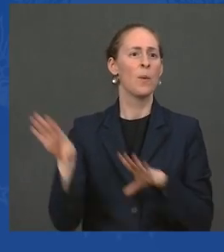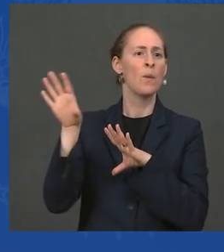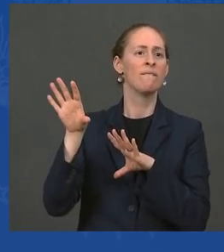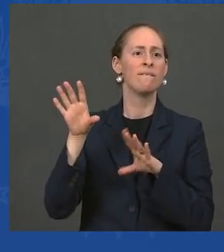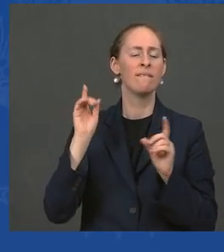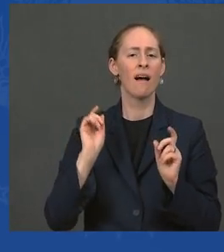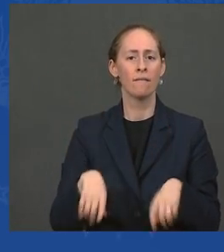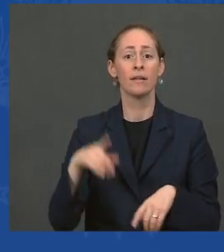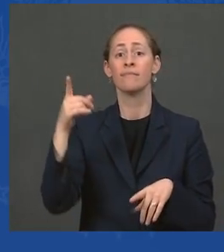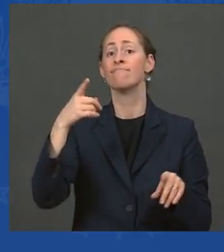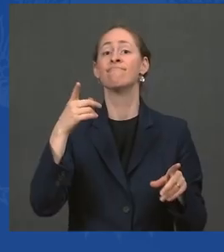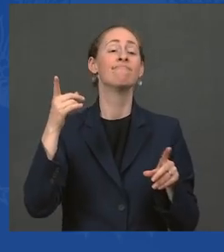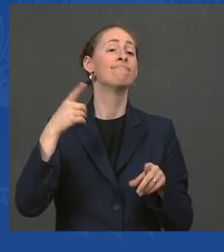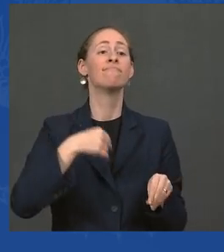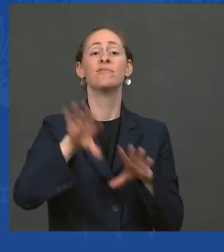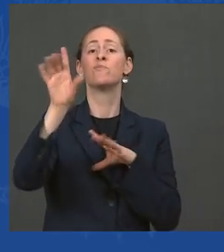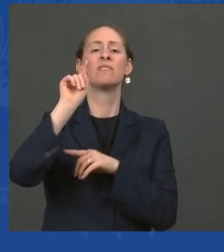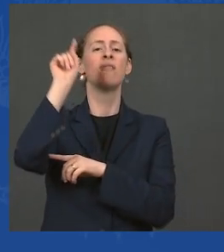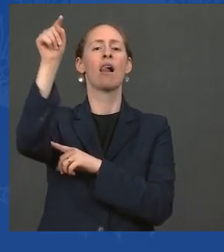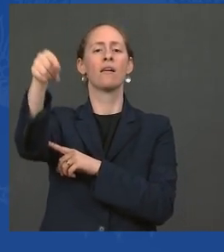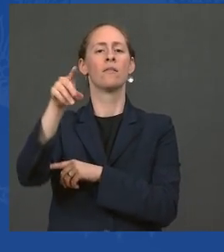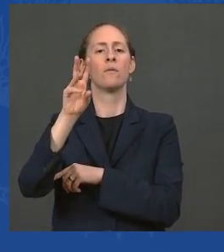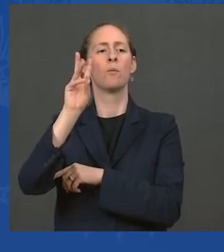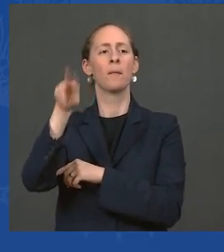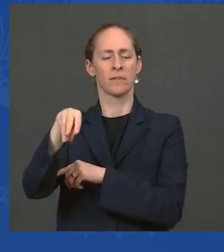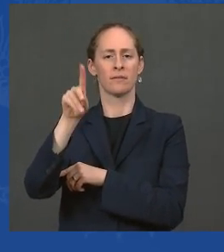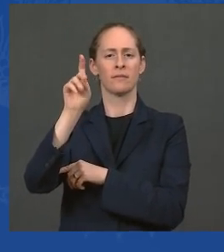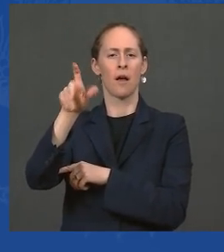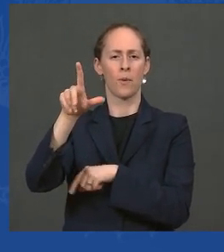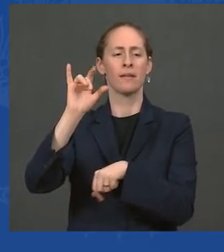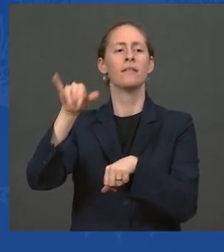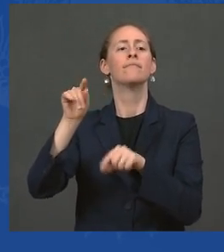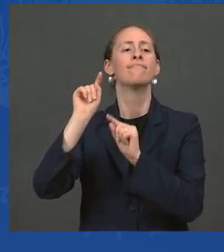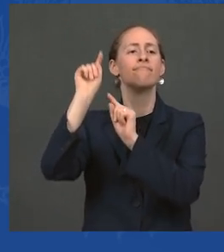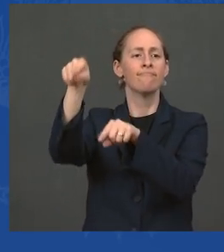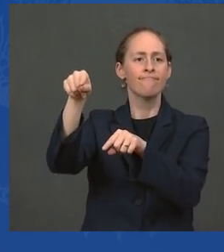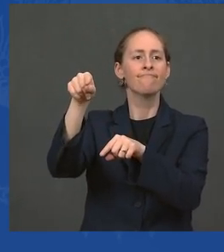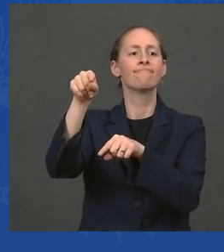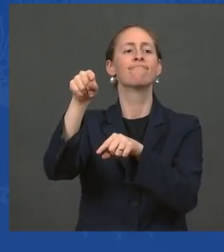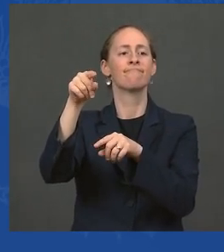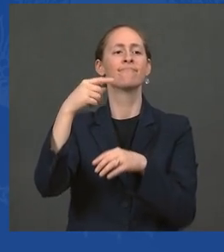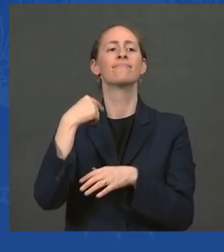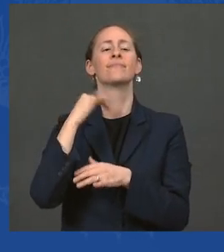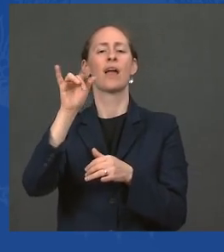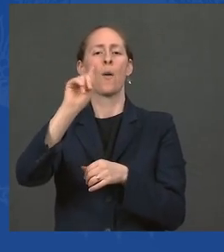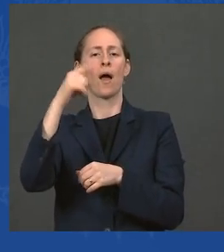a junior in high school. He went -- then, it was called St. Thomas -- not the prep, but it was called St. Thomas in those days.